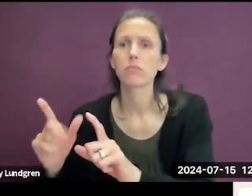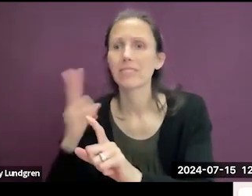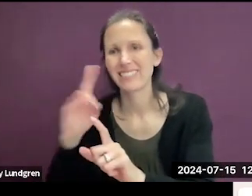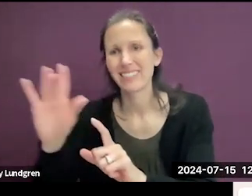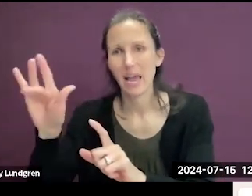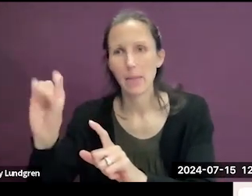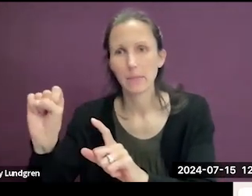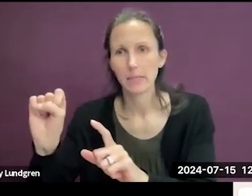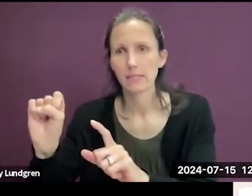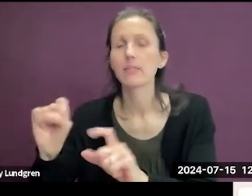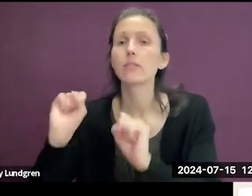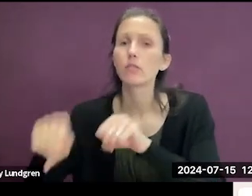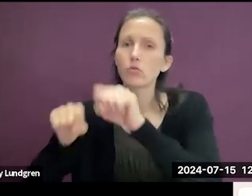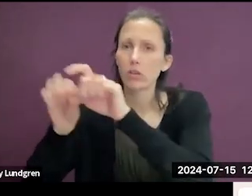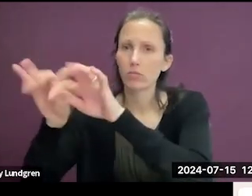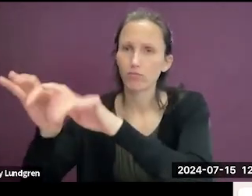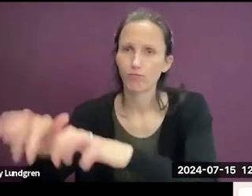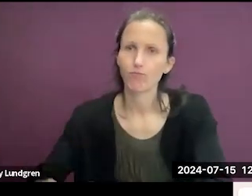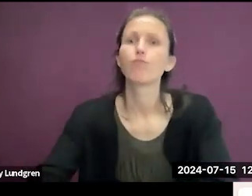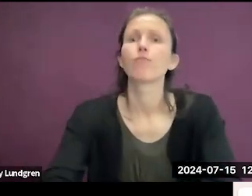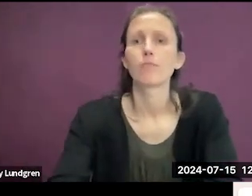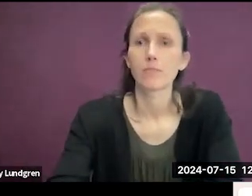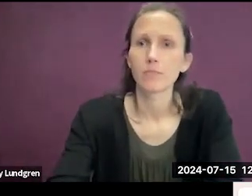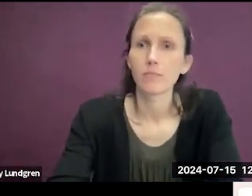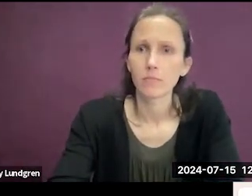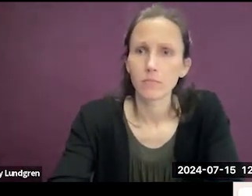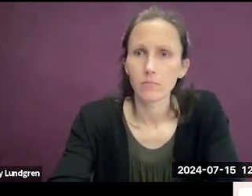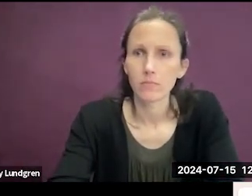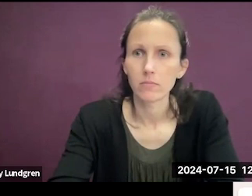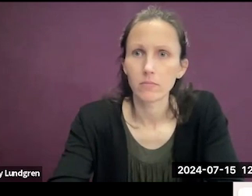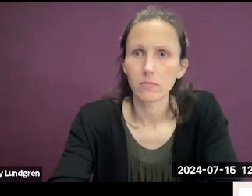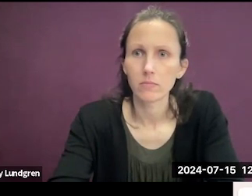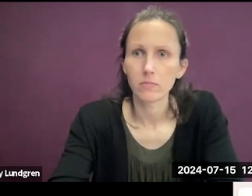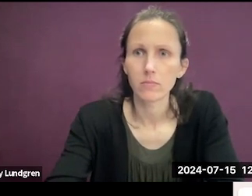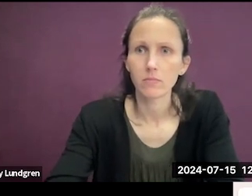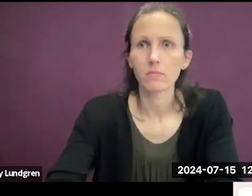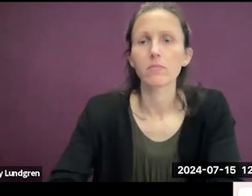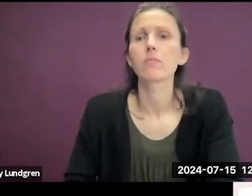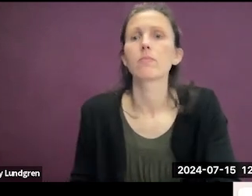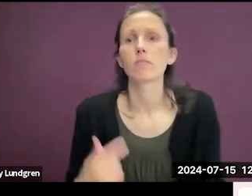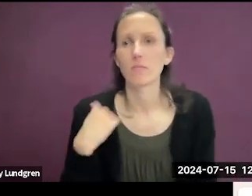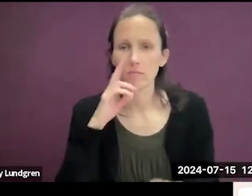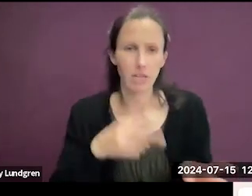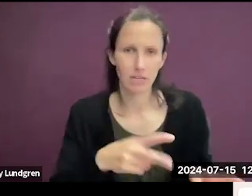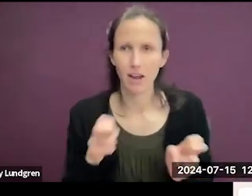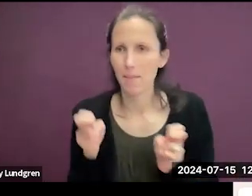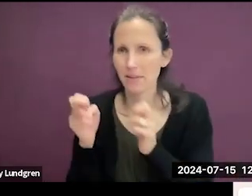So I can just type that in over here in this box. Yellow, purple, and red tulips grow near Burton Memorial Tower.